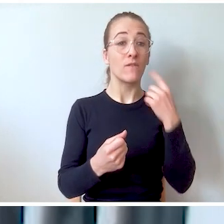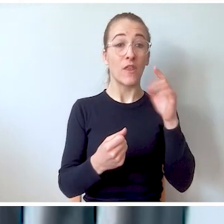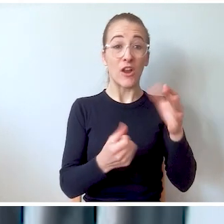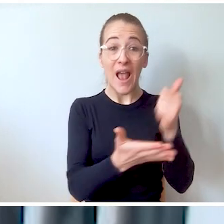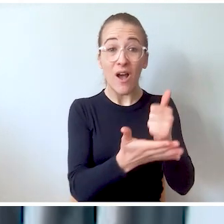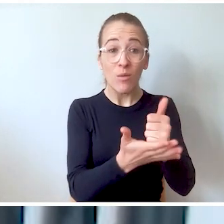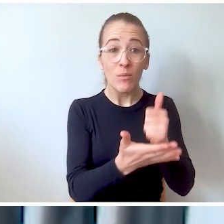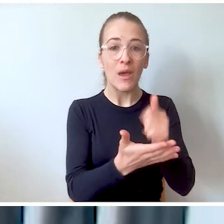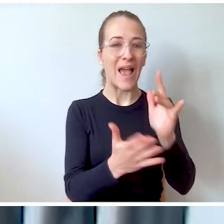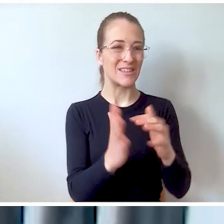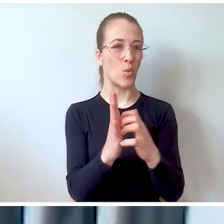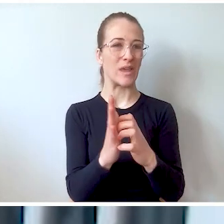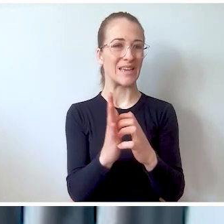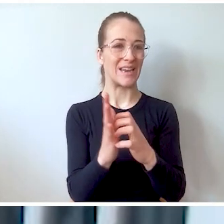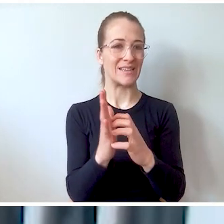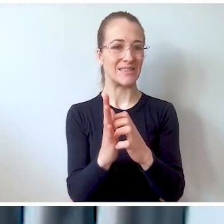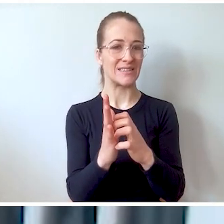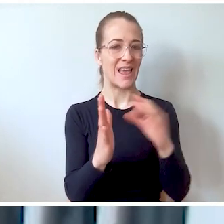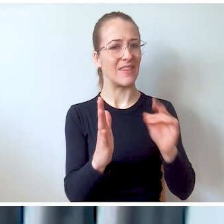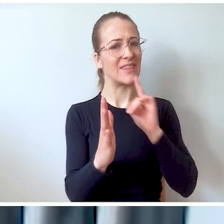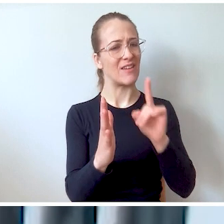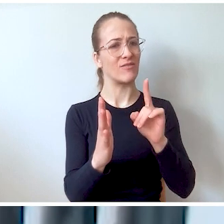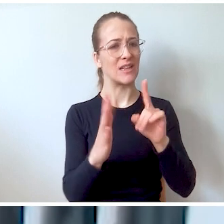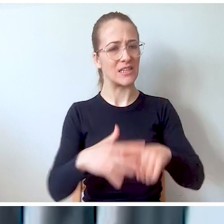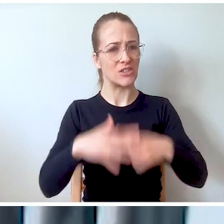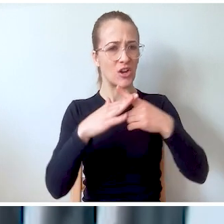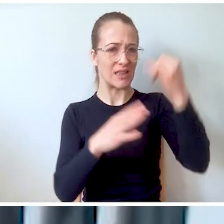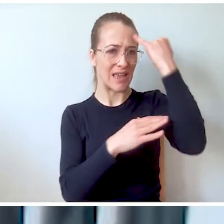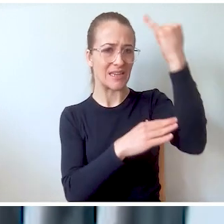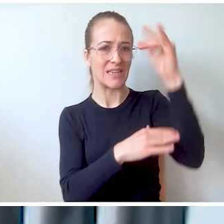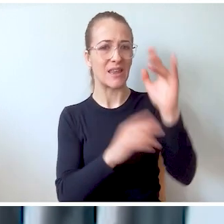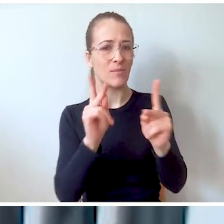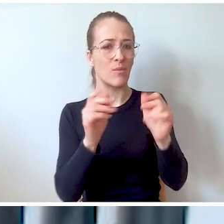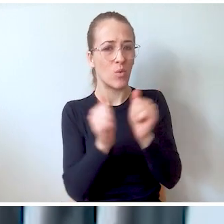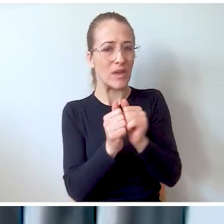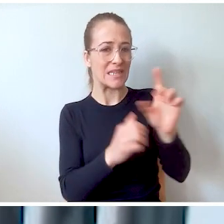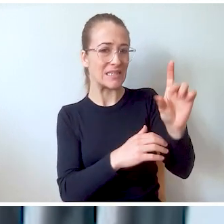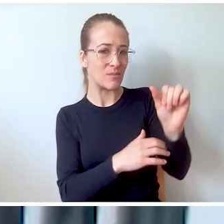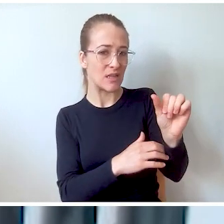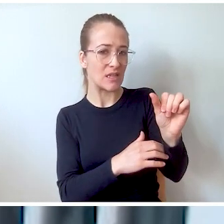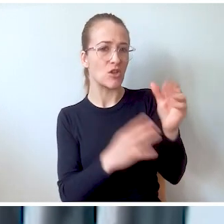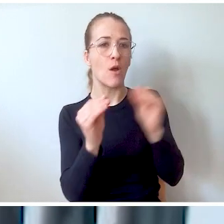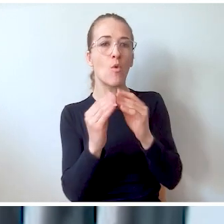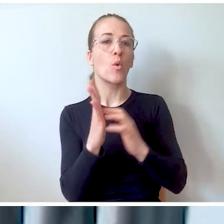And that I think has fostered the idea that people with disabilities are weaker than others.